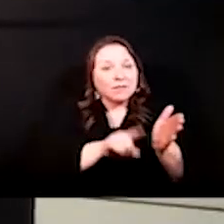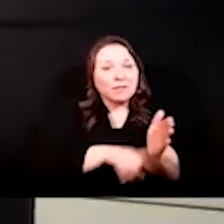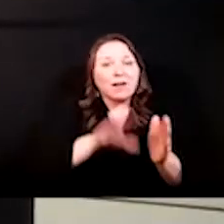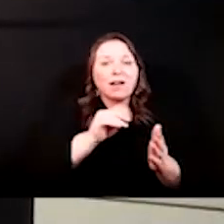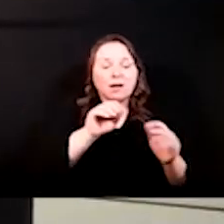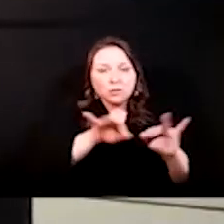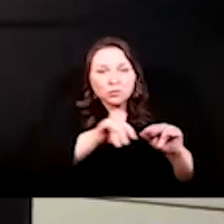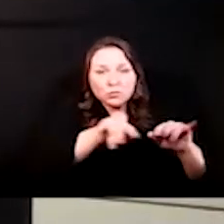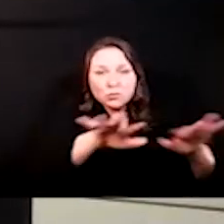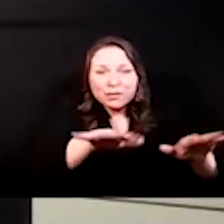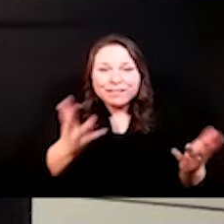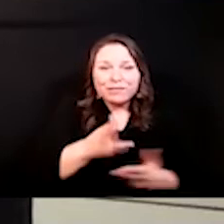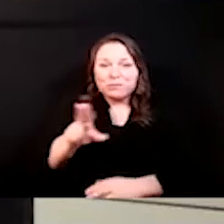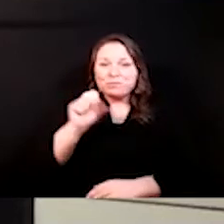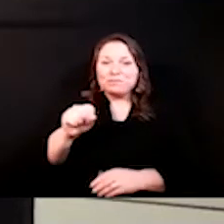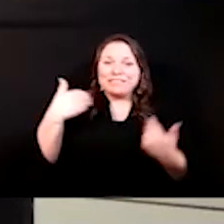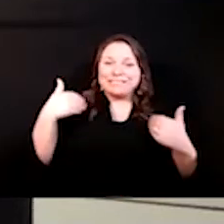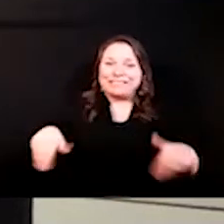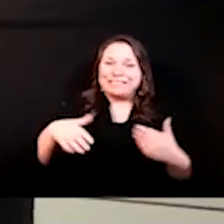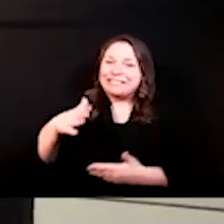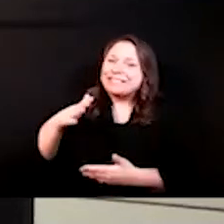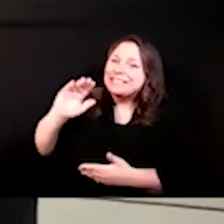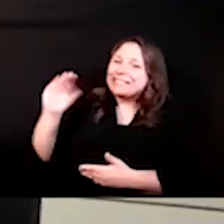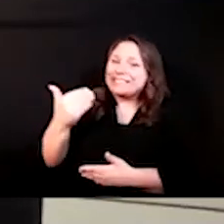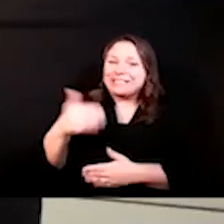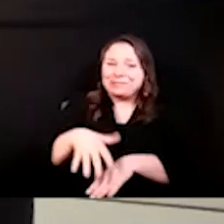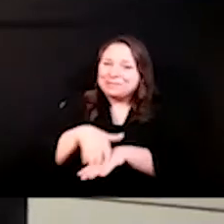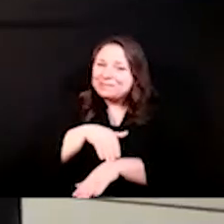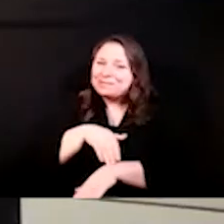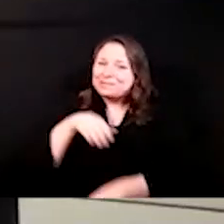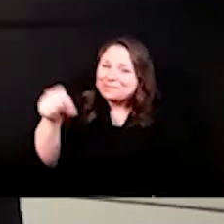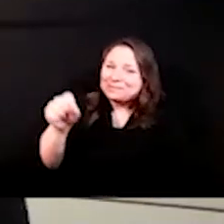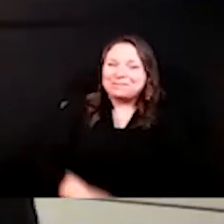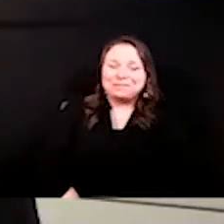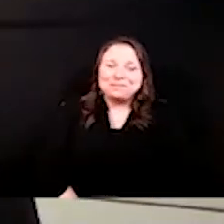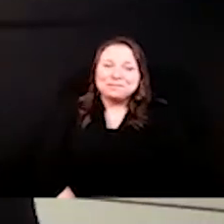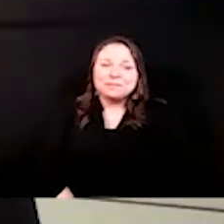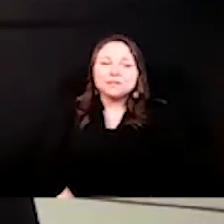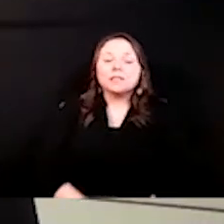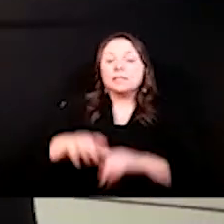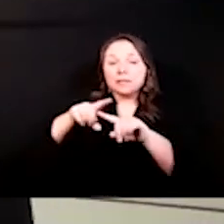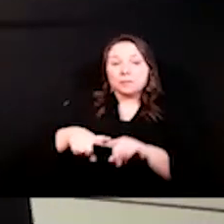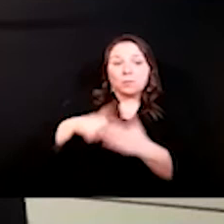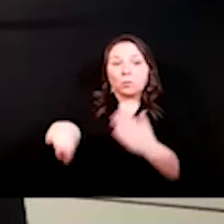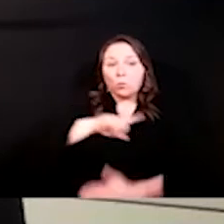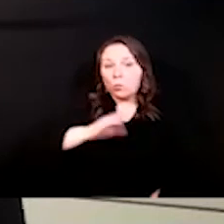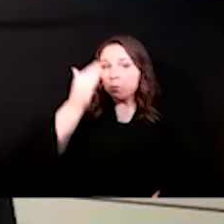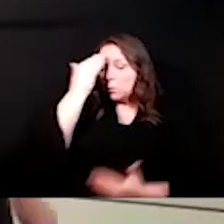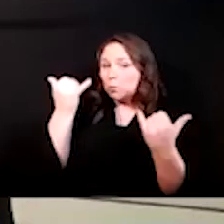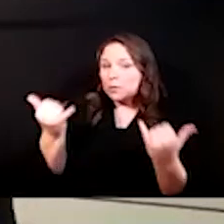I WORRY THAT THIS COULD BE THE ACHILLES HEEL. » THAT CONTACT TRACING IN THE U.S. IS SLOW, TO PUT IT MILDLY